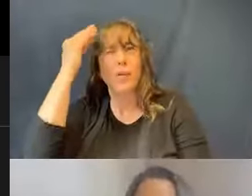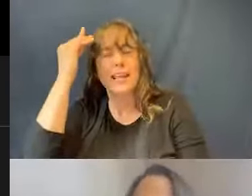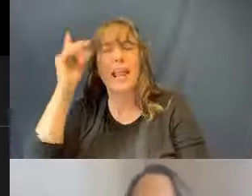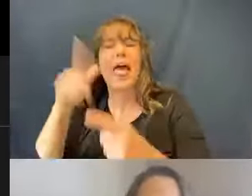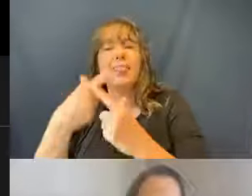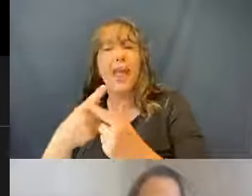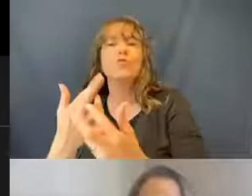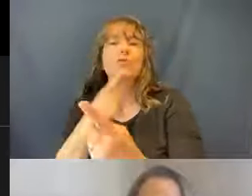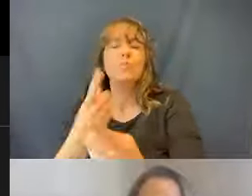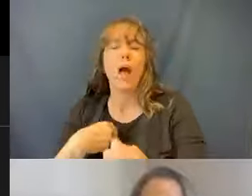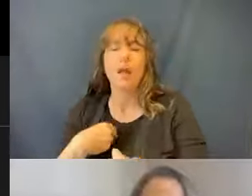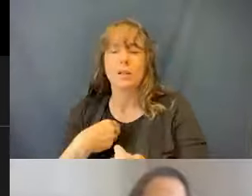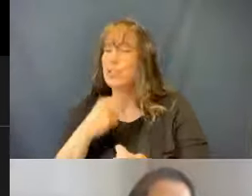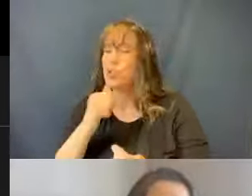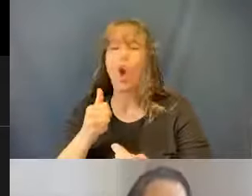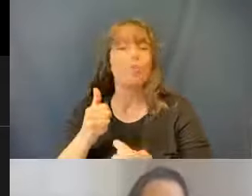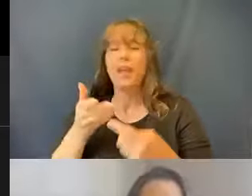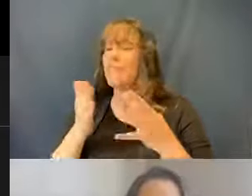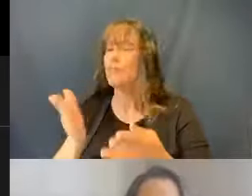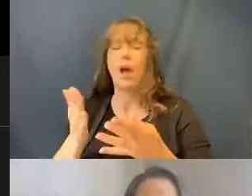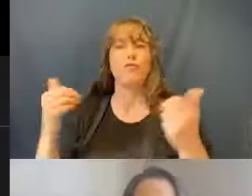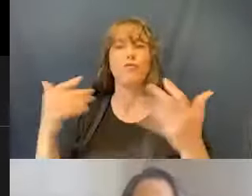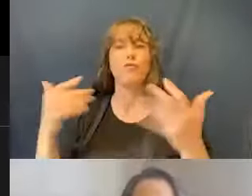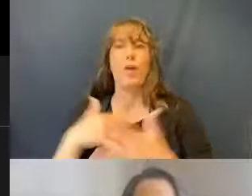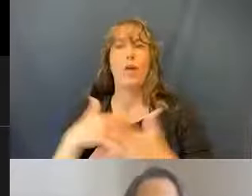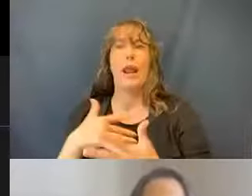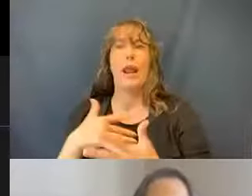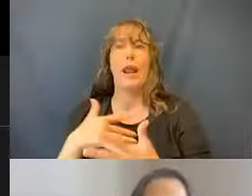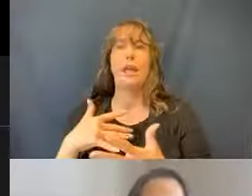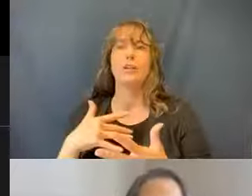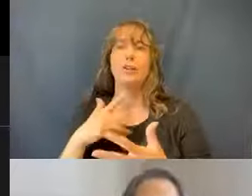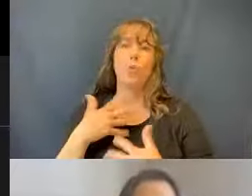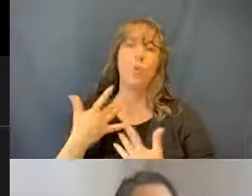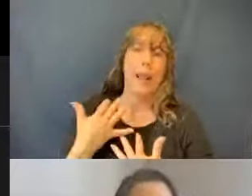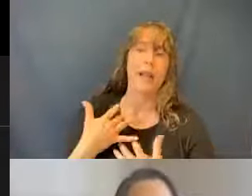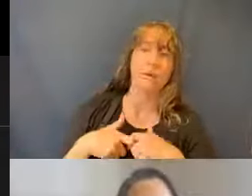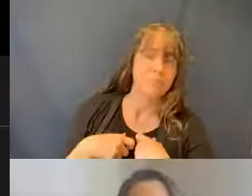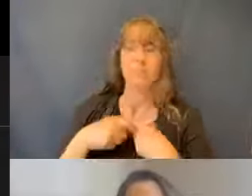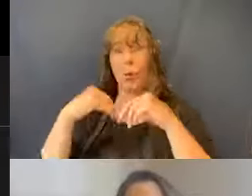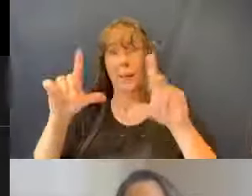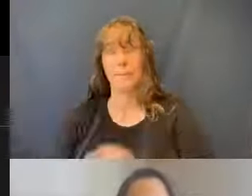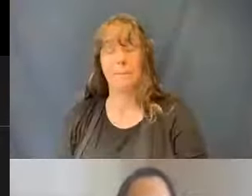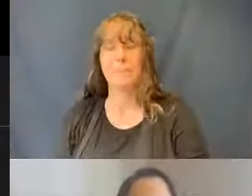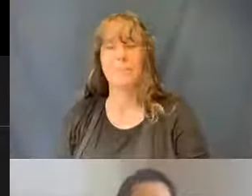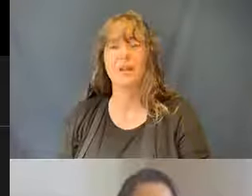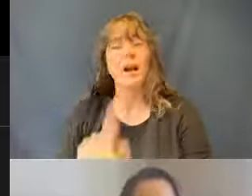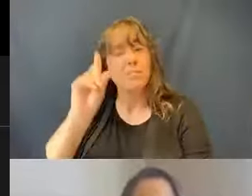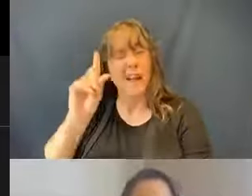be afraid about that pause. Go ahead. But having said that, having said that you